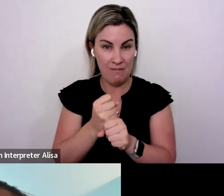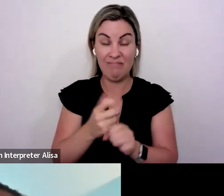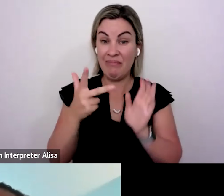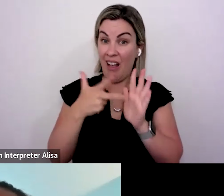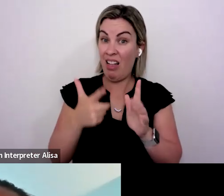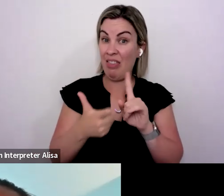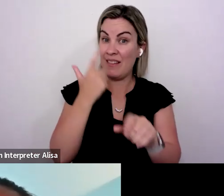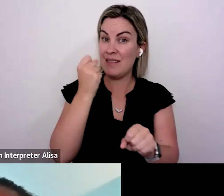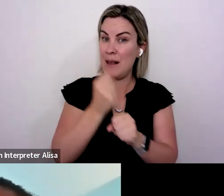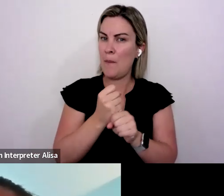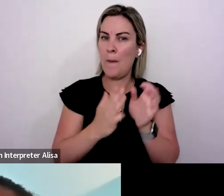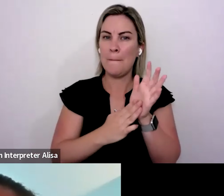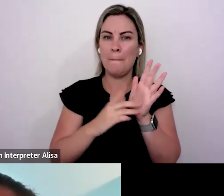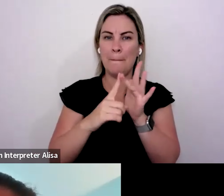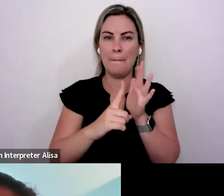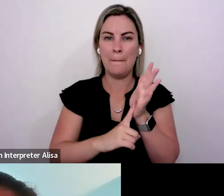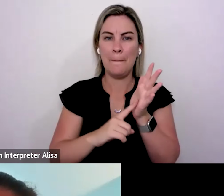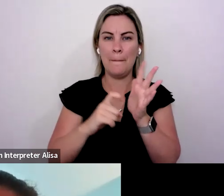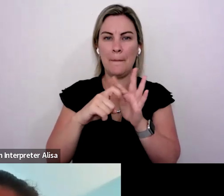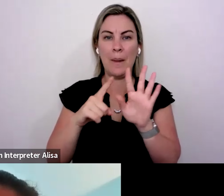worked with Larrakia choreographer Gary Lang,